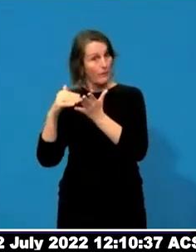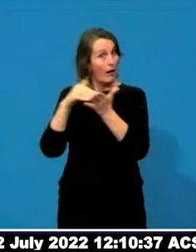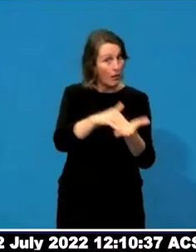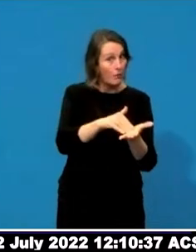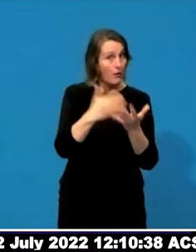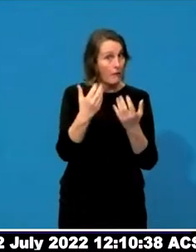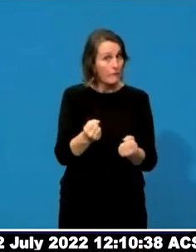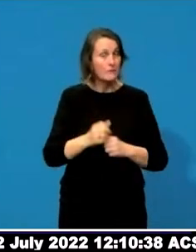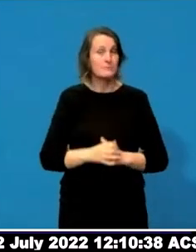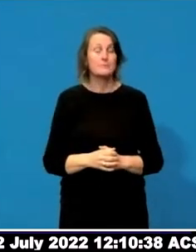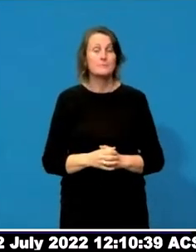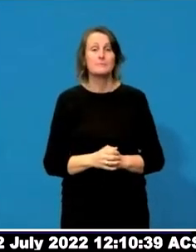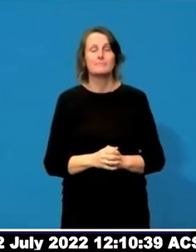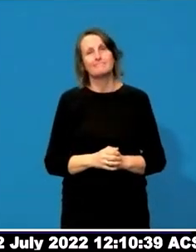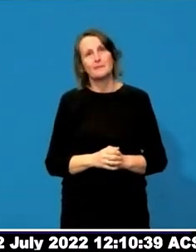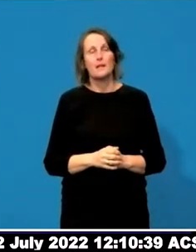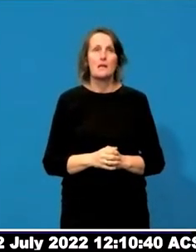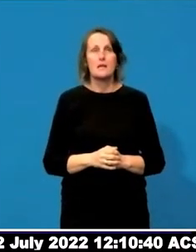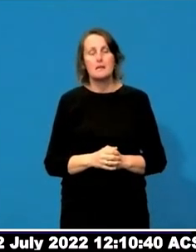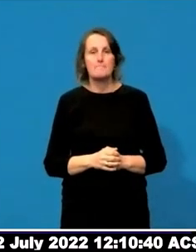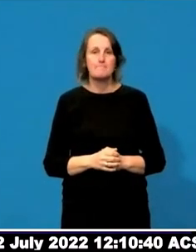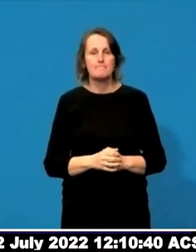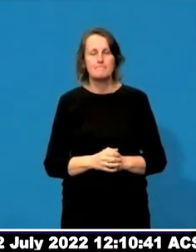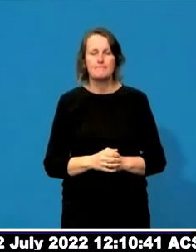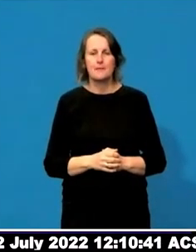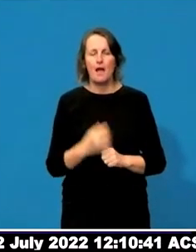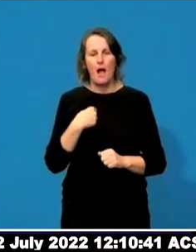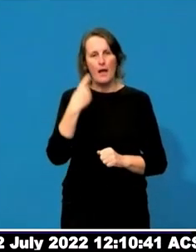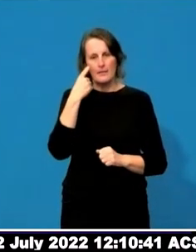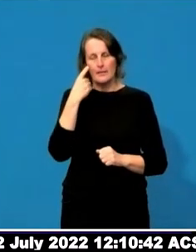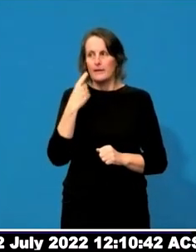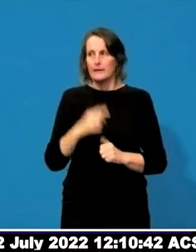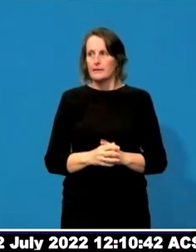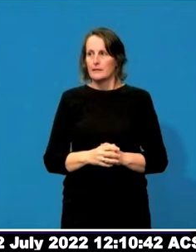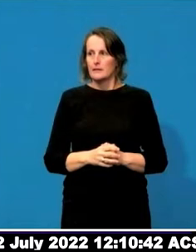Yeah, look, the issue - there's - I'm sure the Commissioners